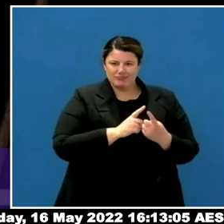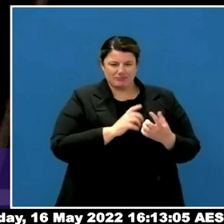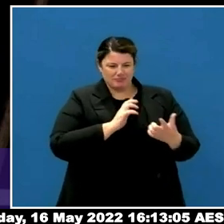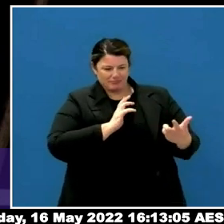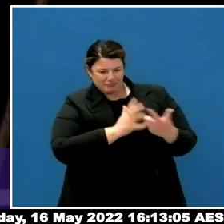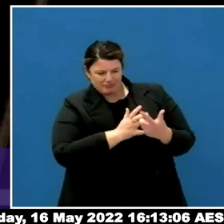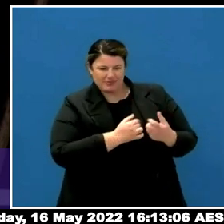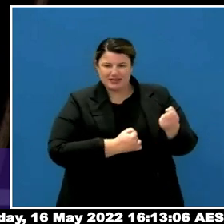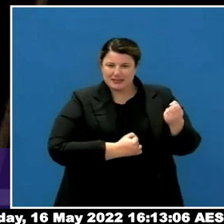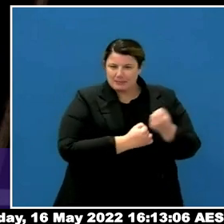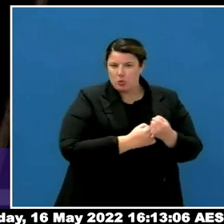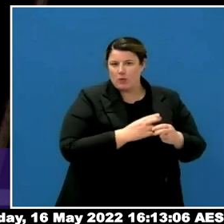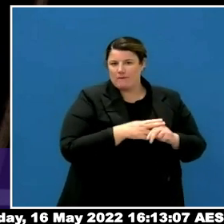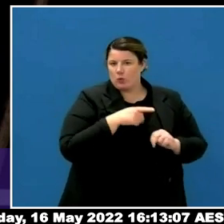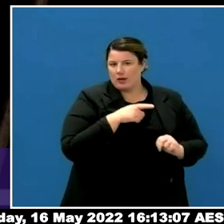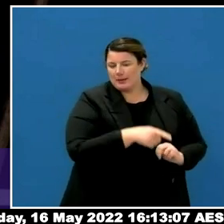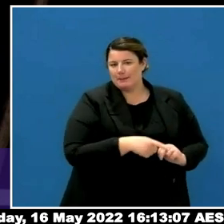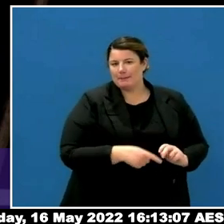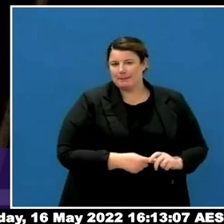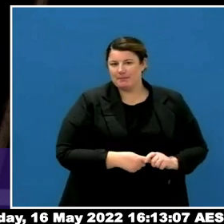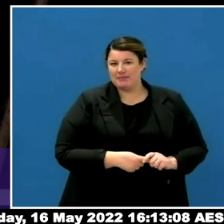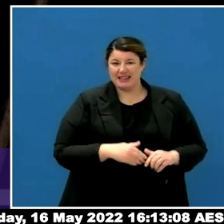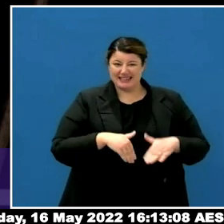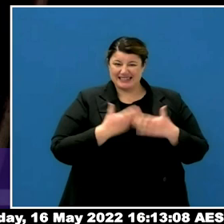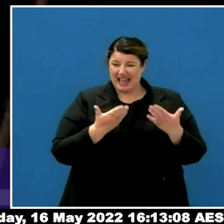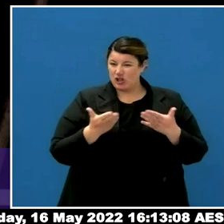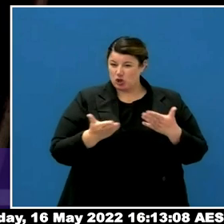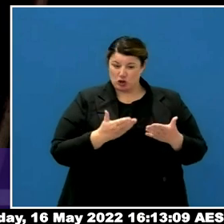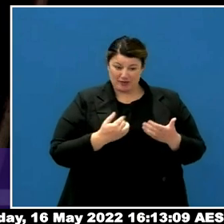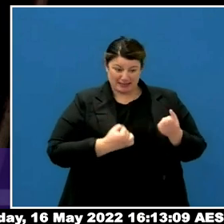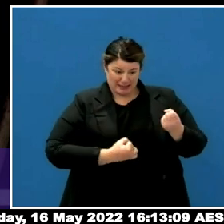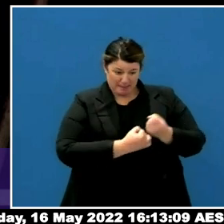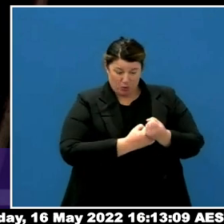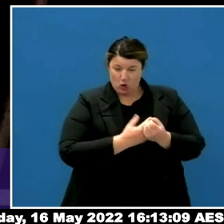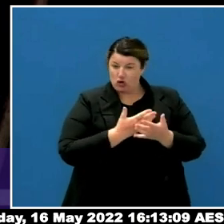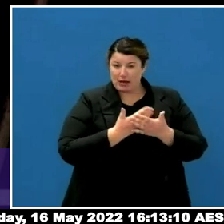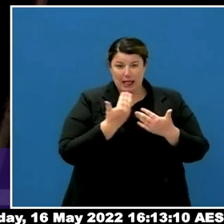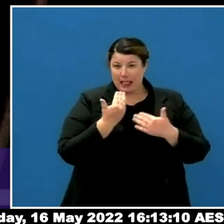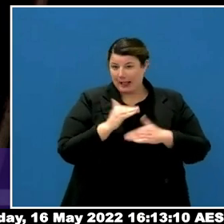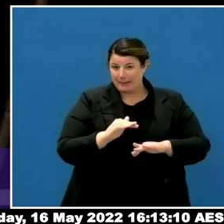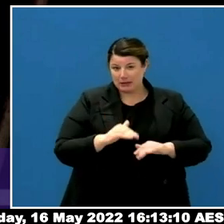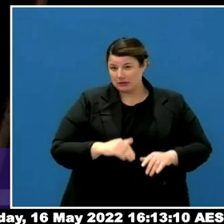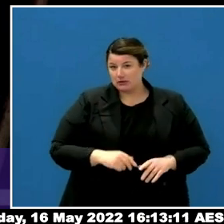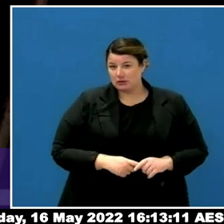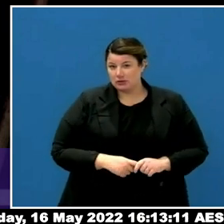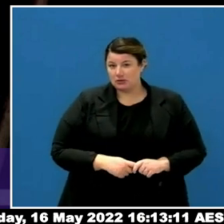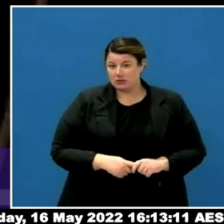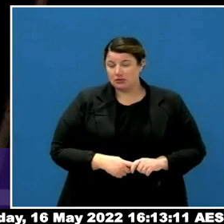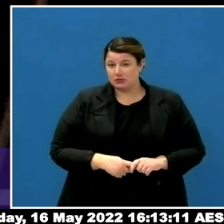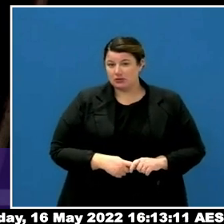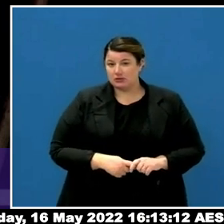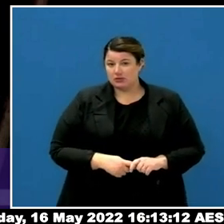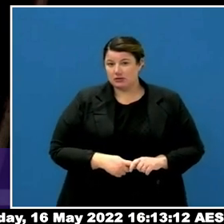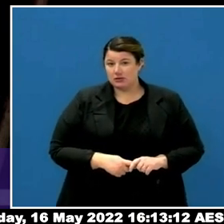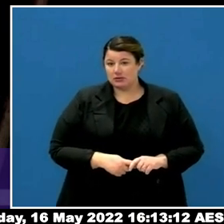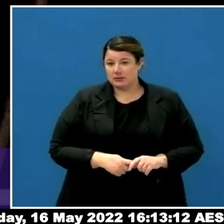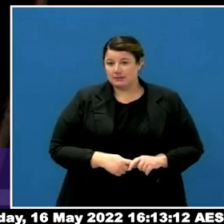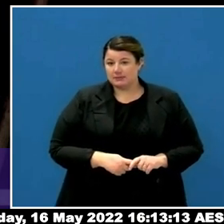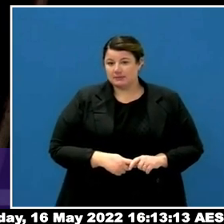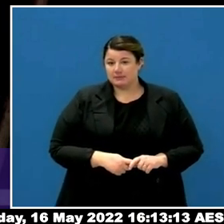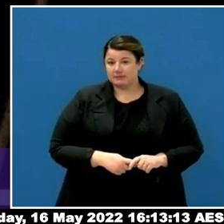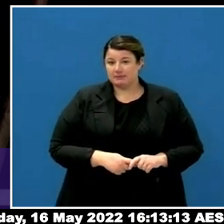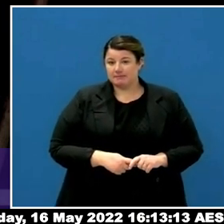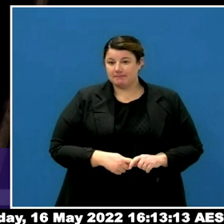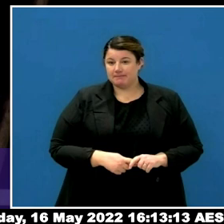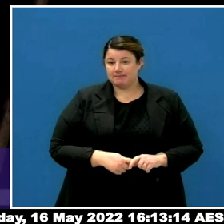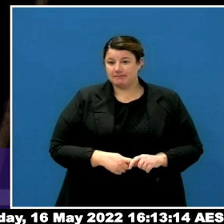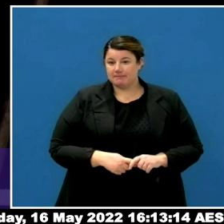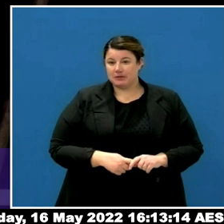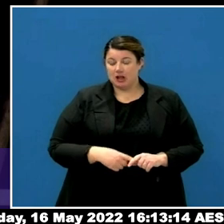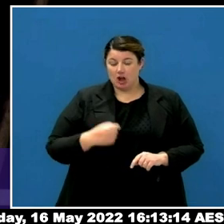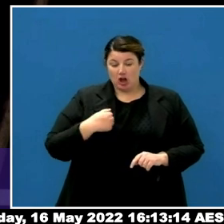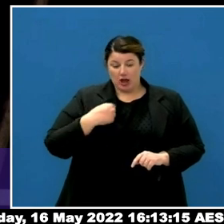with. I think that there's not enough staff to provide the one